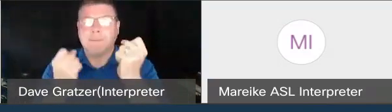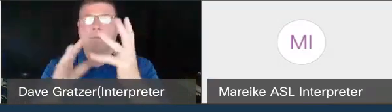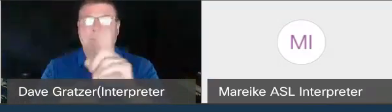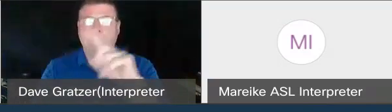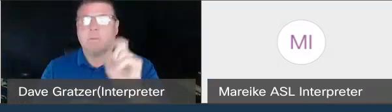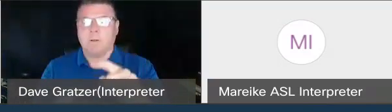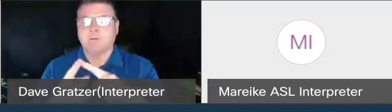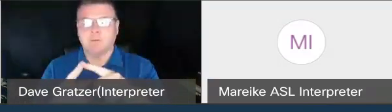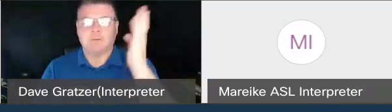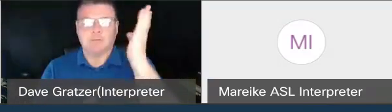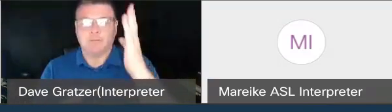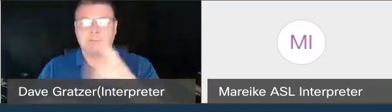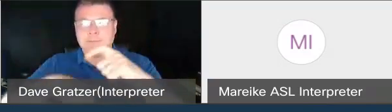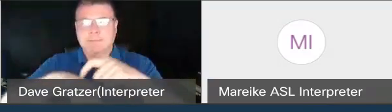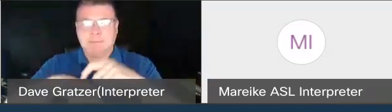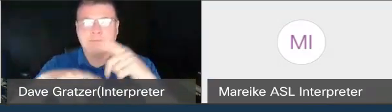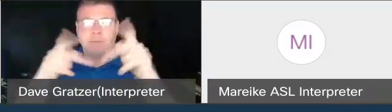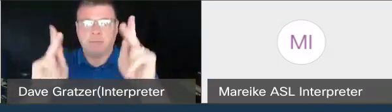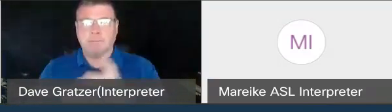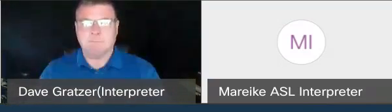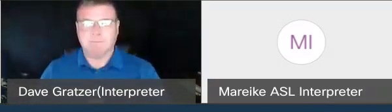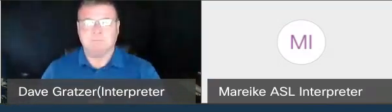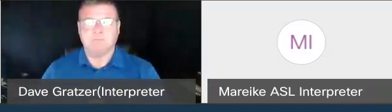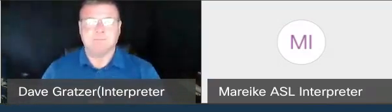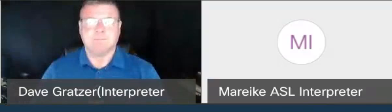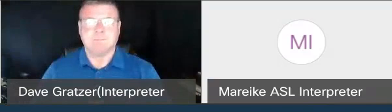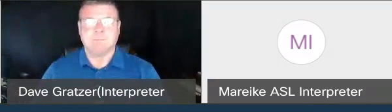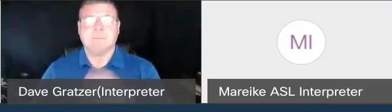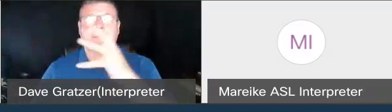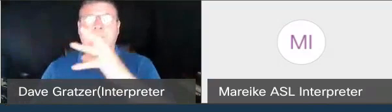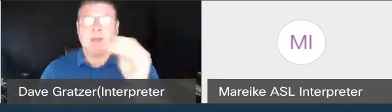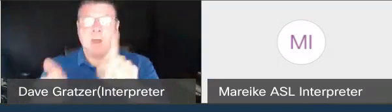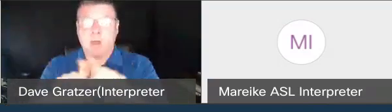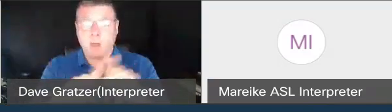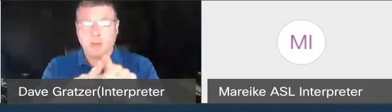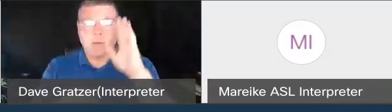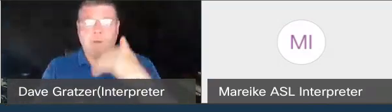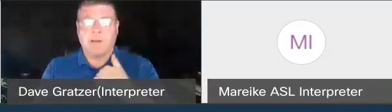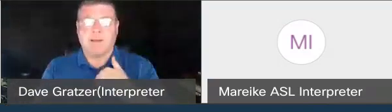to the presenters as time permits at the end of the webinar. And we also will be conducting a couple of polls,